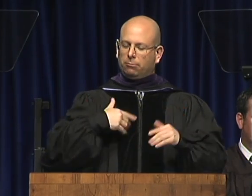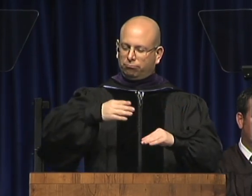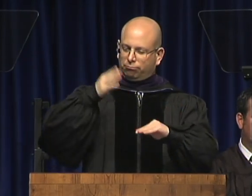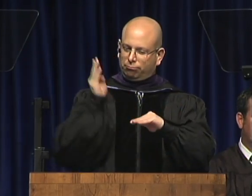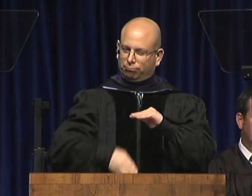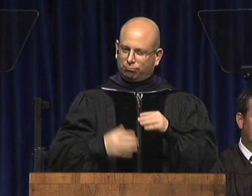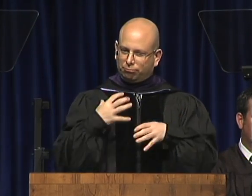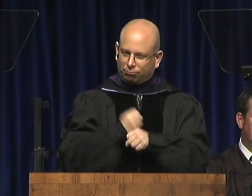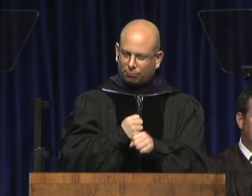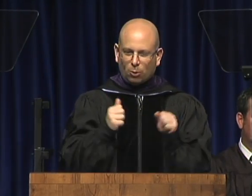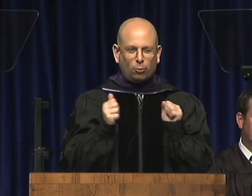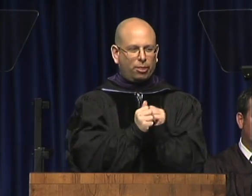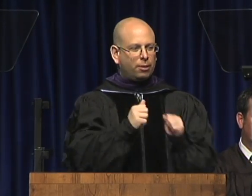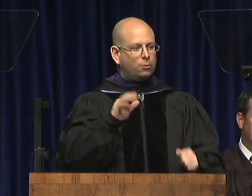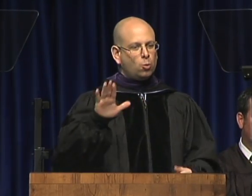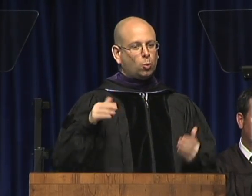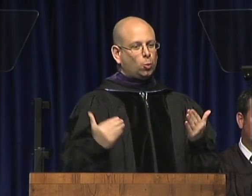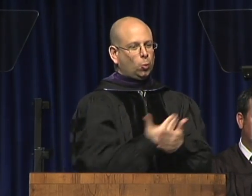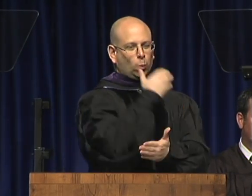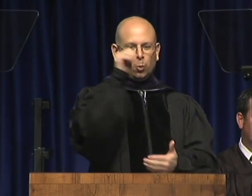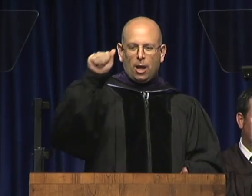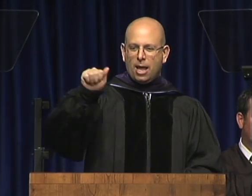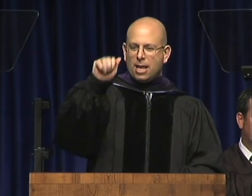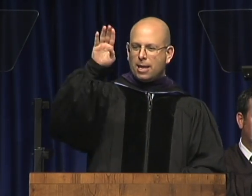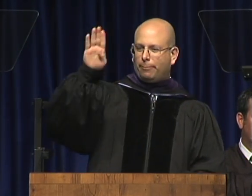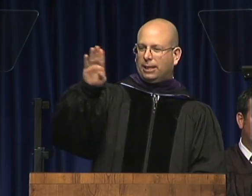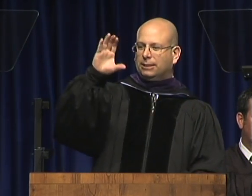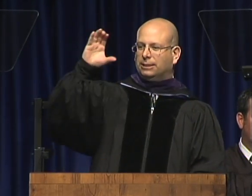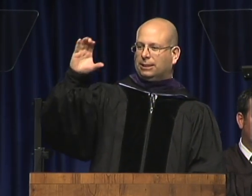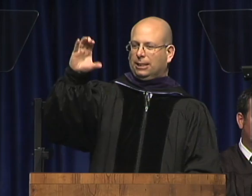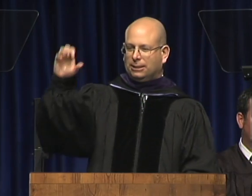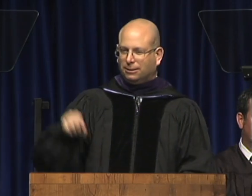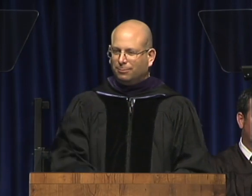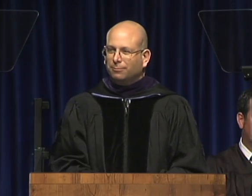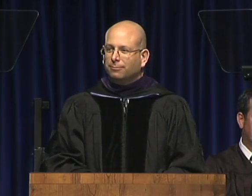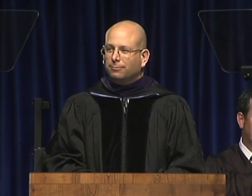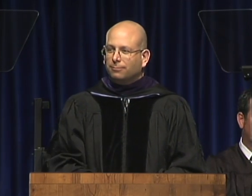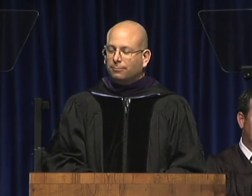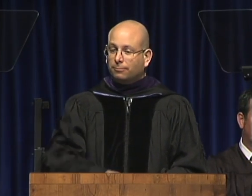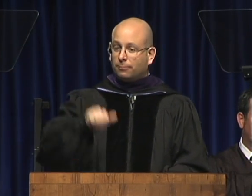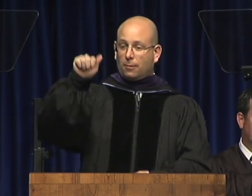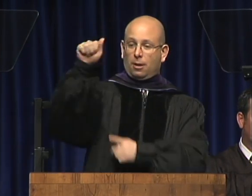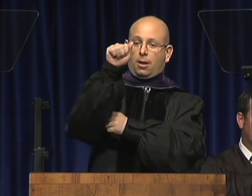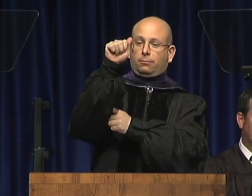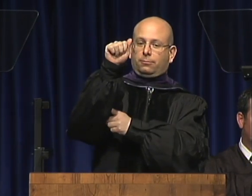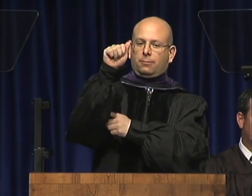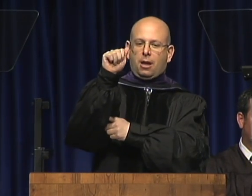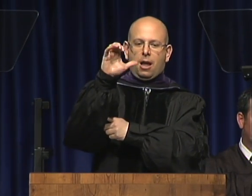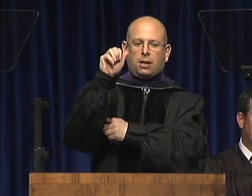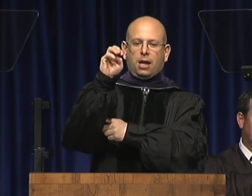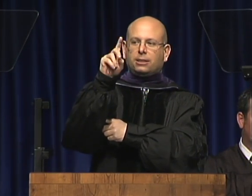And now in conclusion, let me leave you with my version of the ABCs.